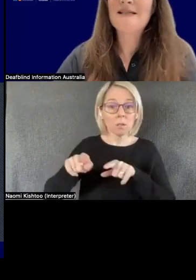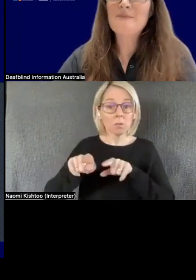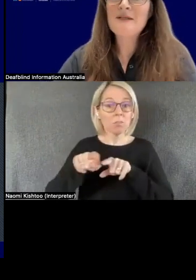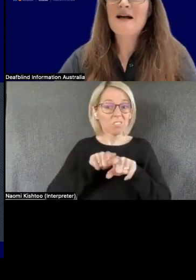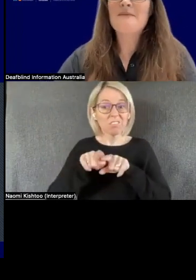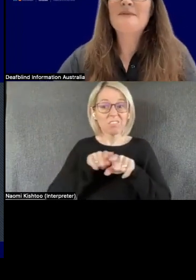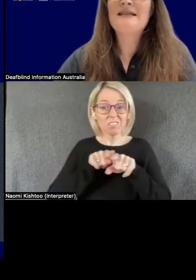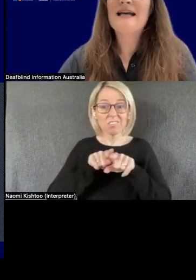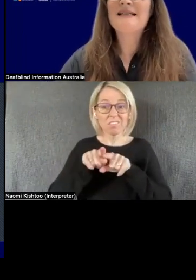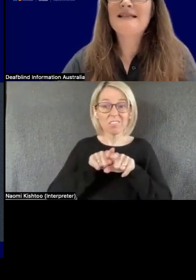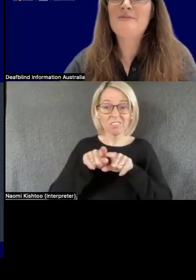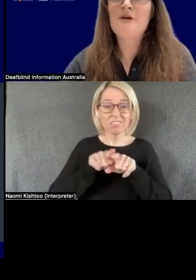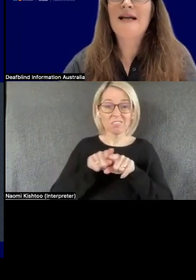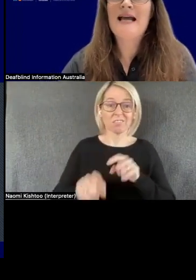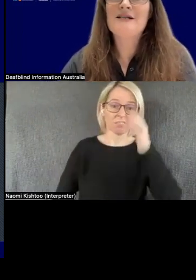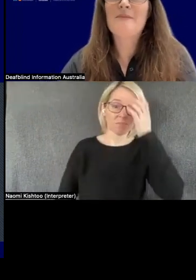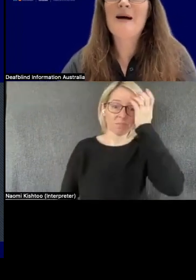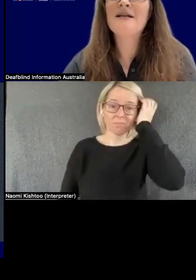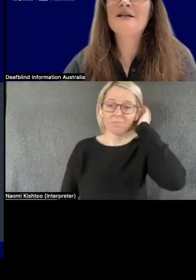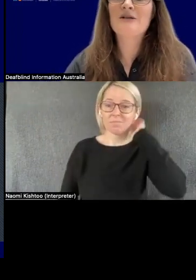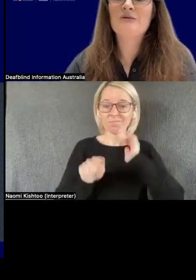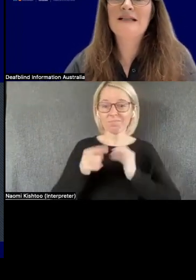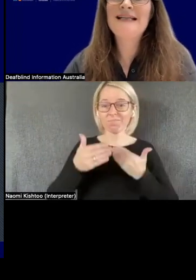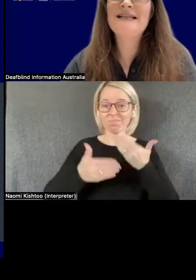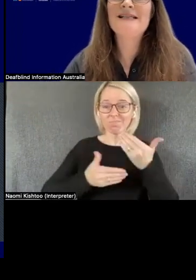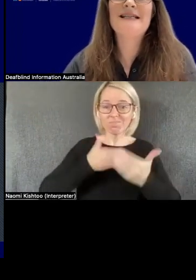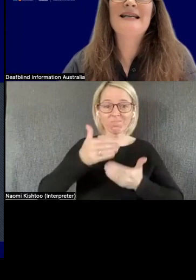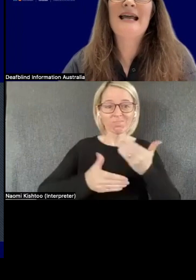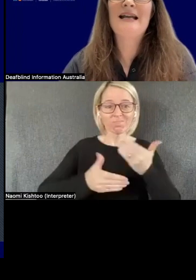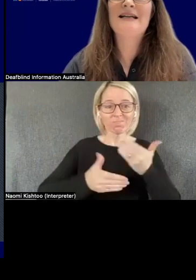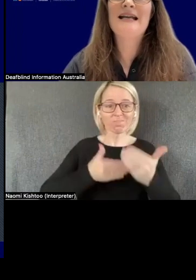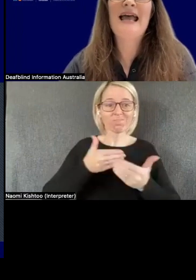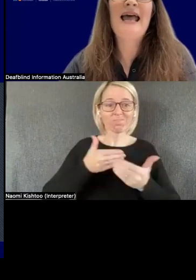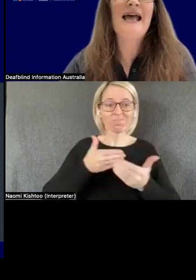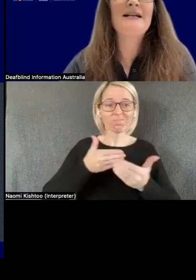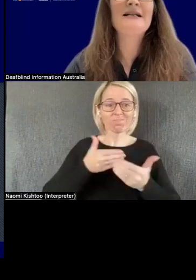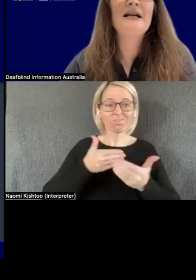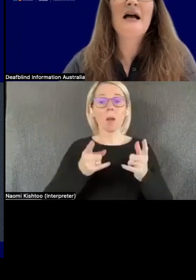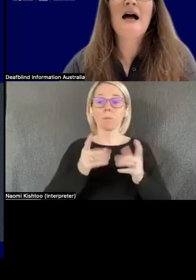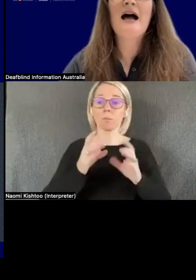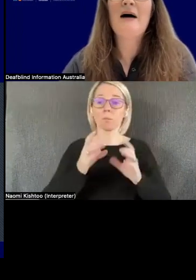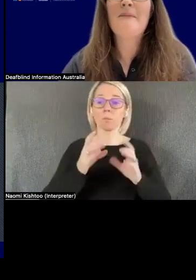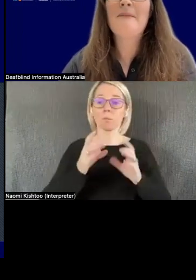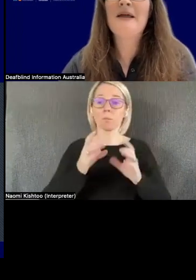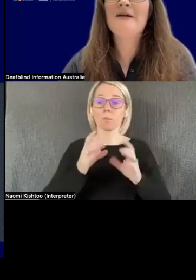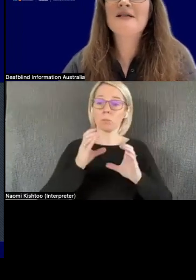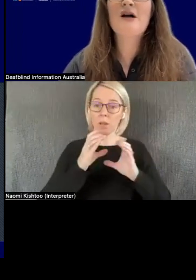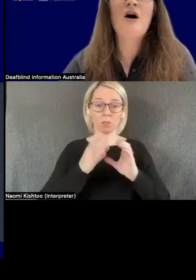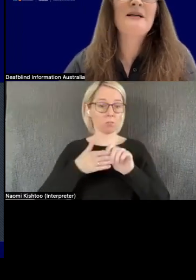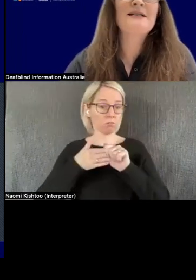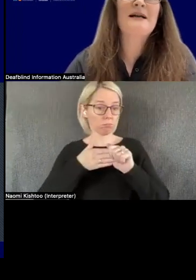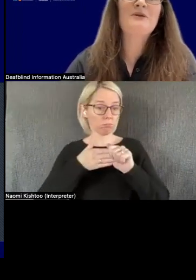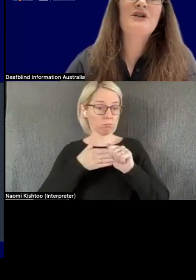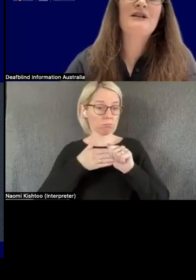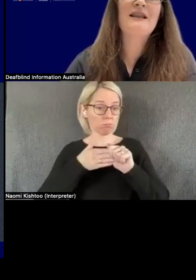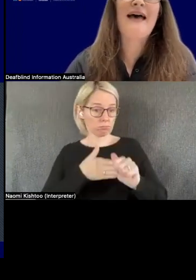But sometimes as communication partners or leaders in hand under hand, there is a common assumption